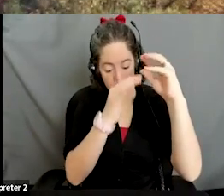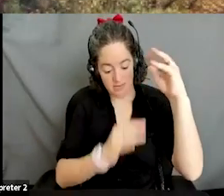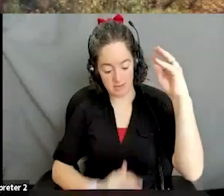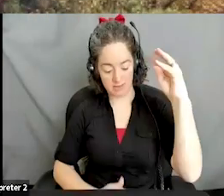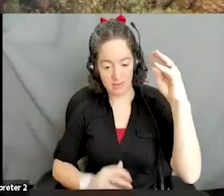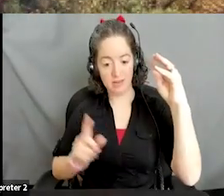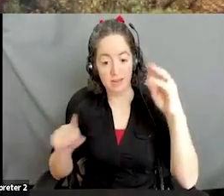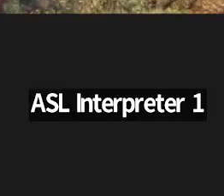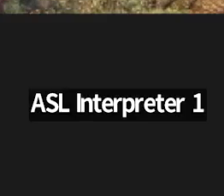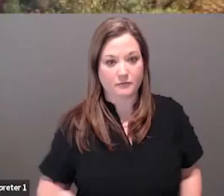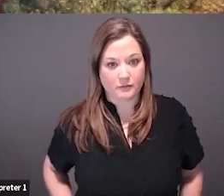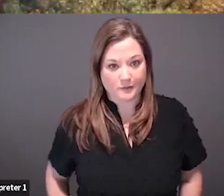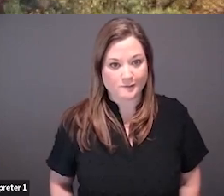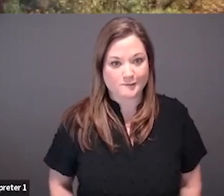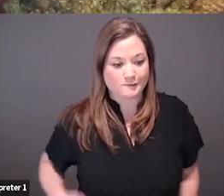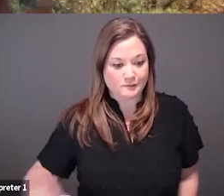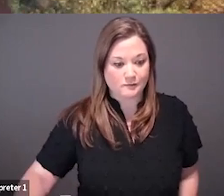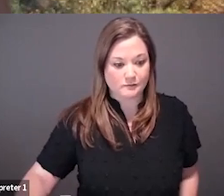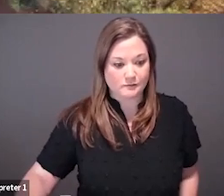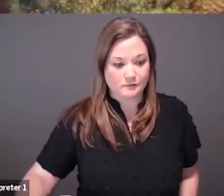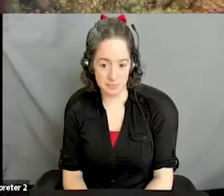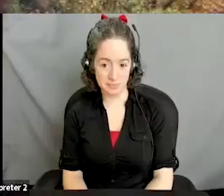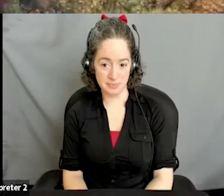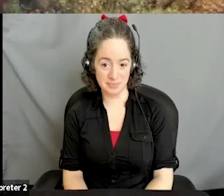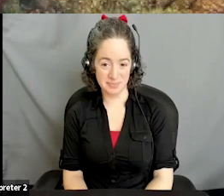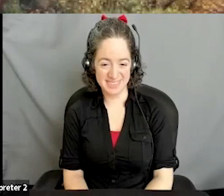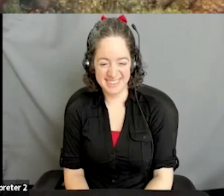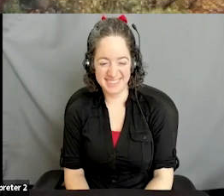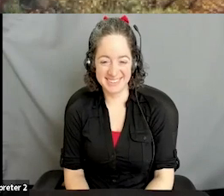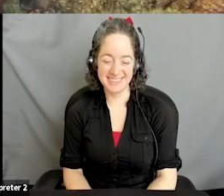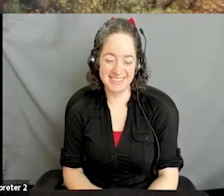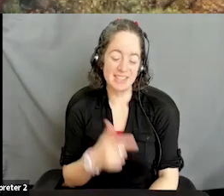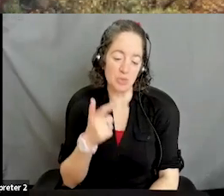about 21 of those now meet those standards.